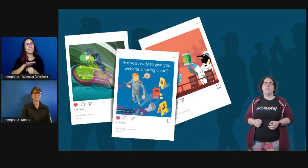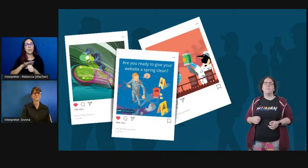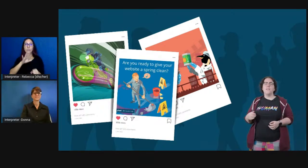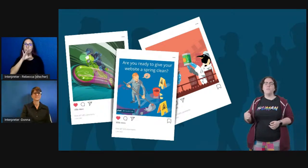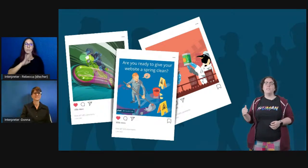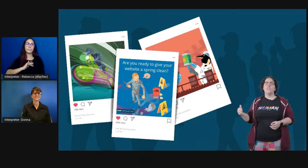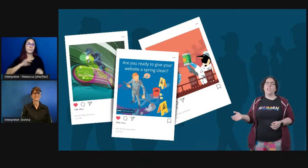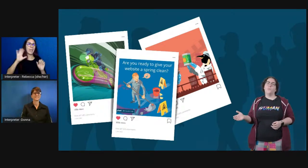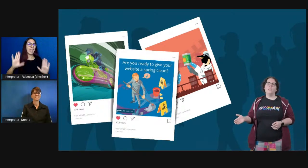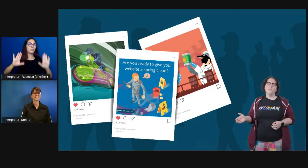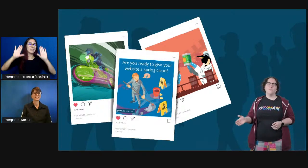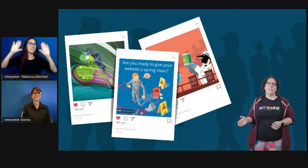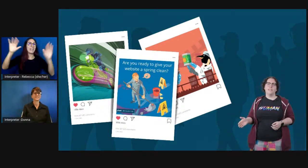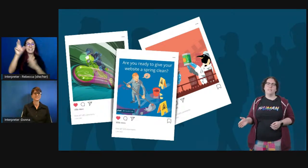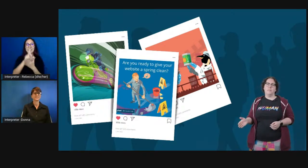different ways who have different colleges.